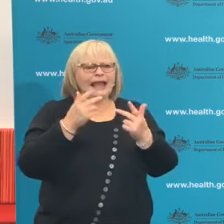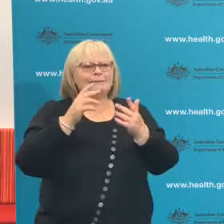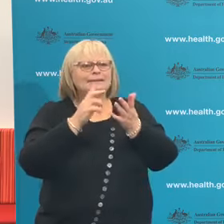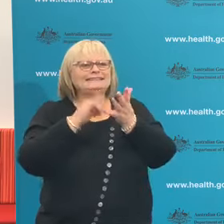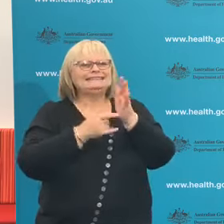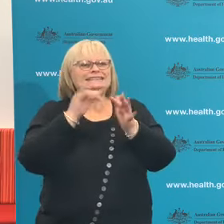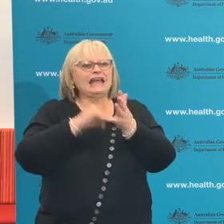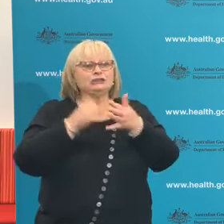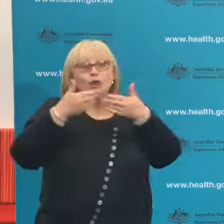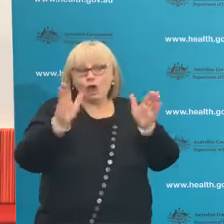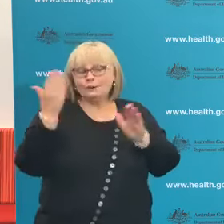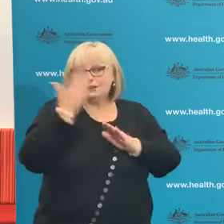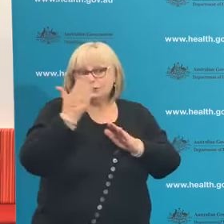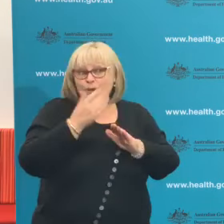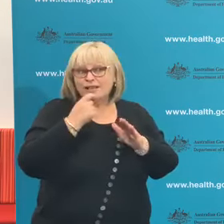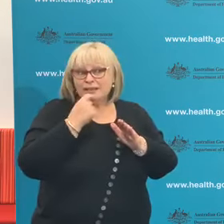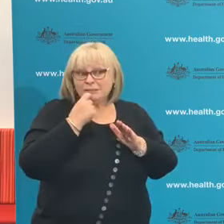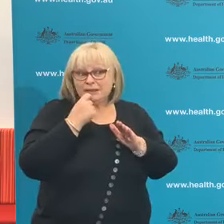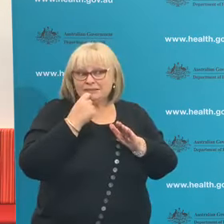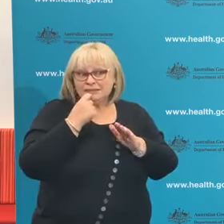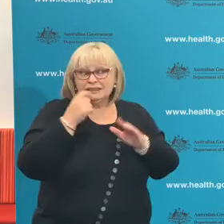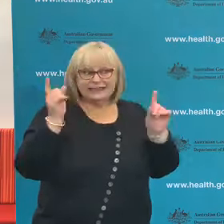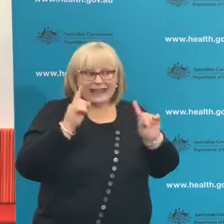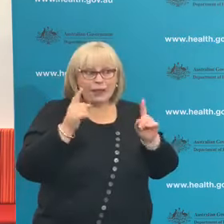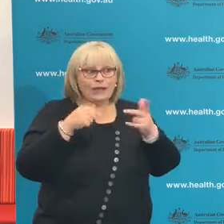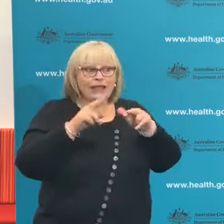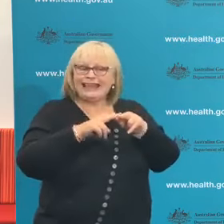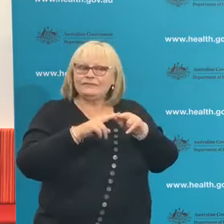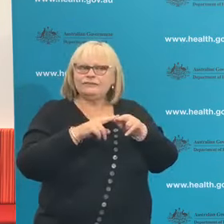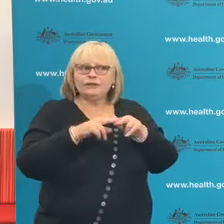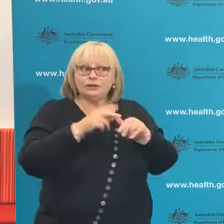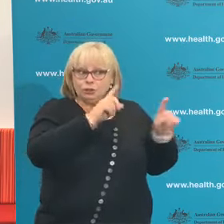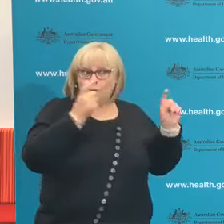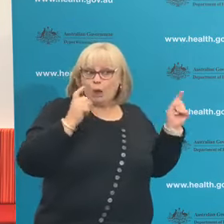Does that concern you though, if different states are moving faster ahead of other states?